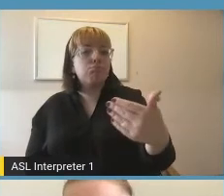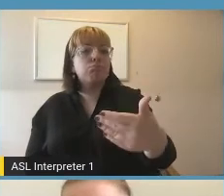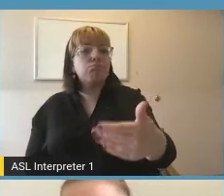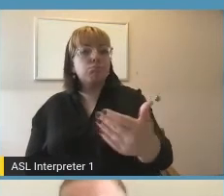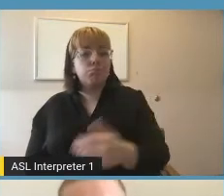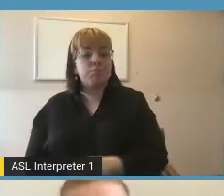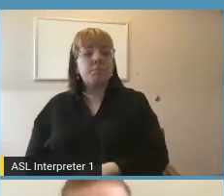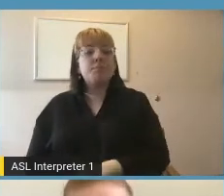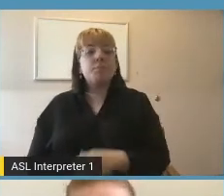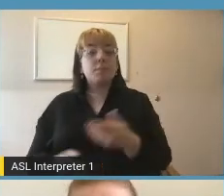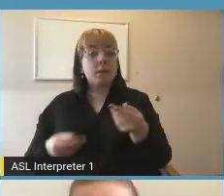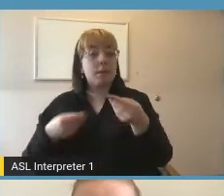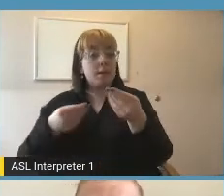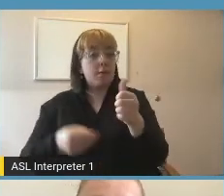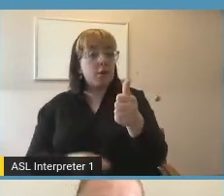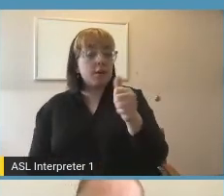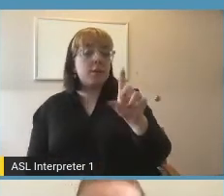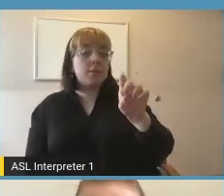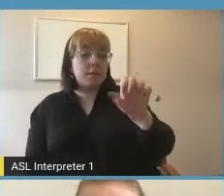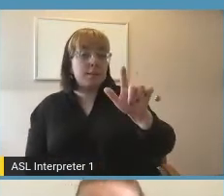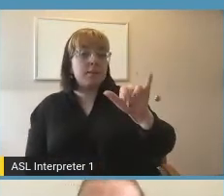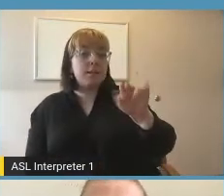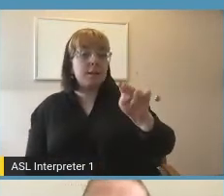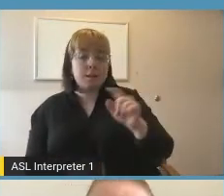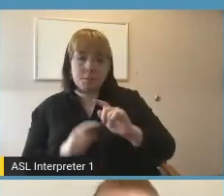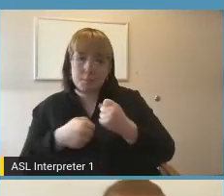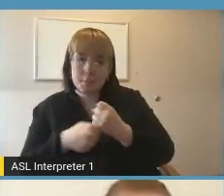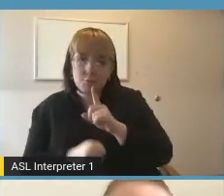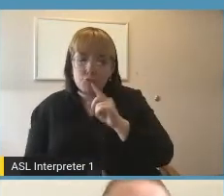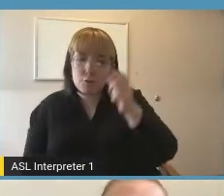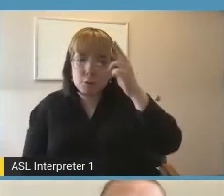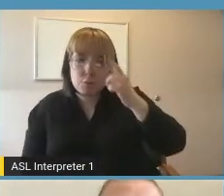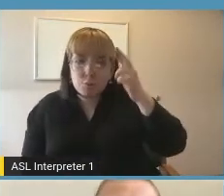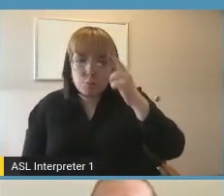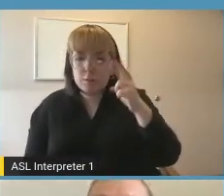a deadline, a reasonable deadline, work on it, get it as good as you can by then and